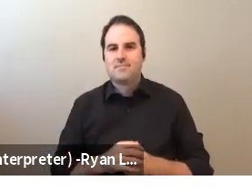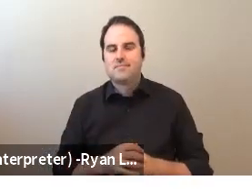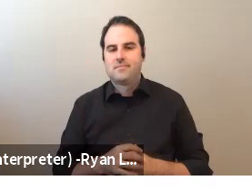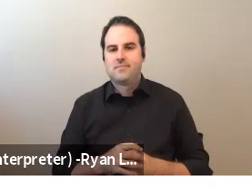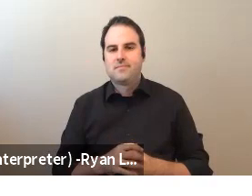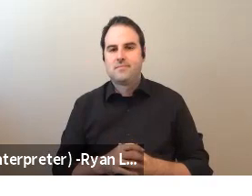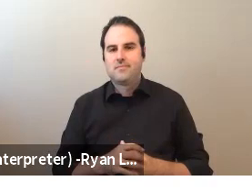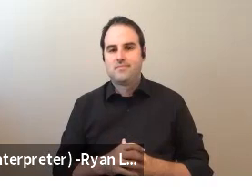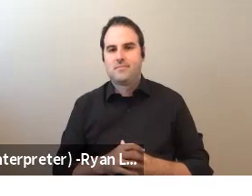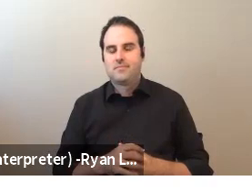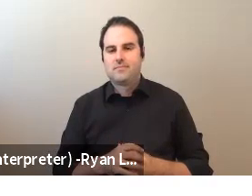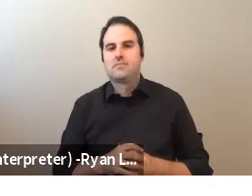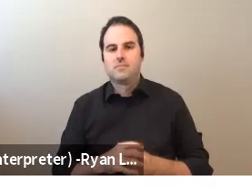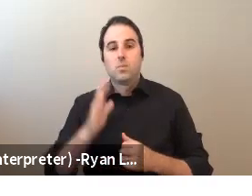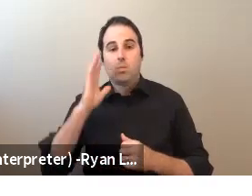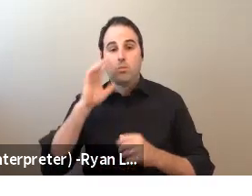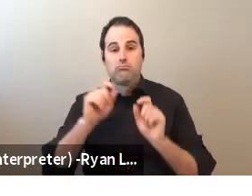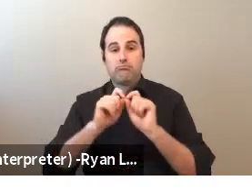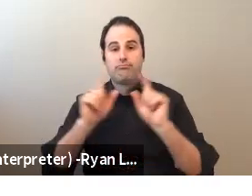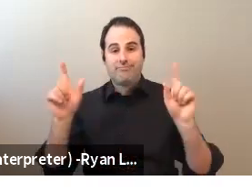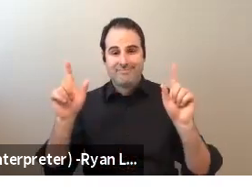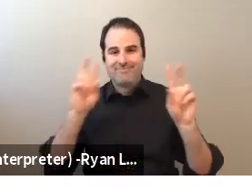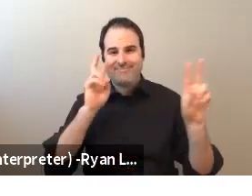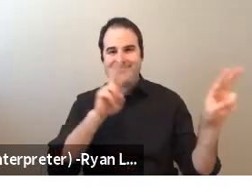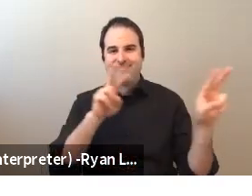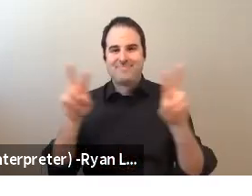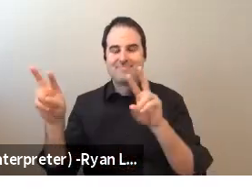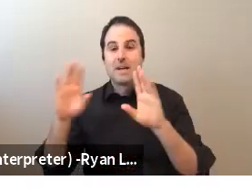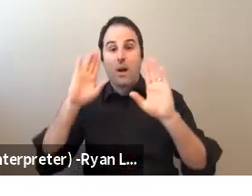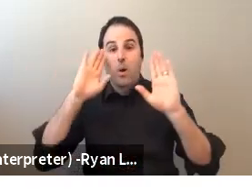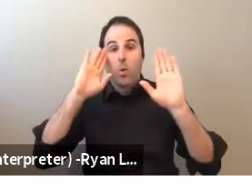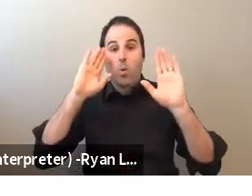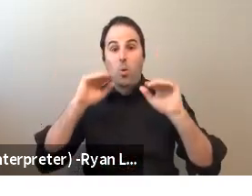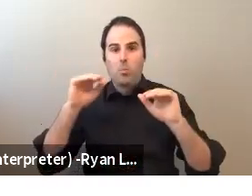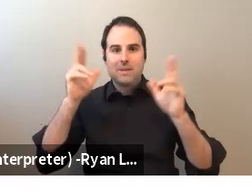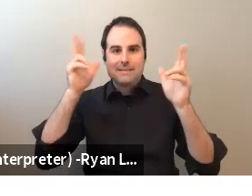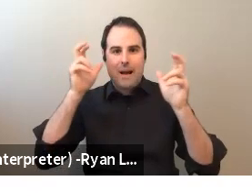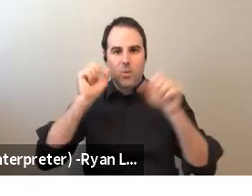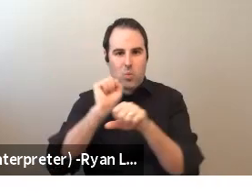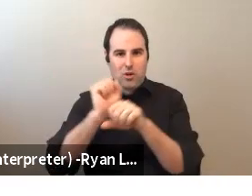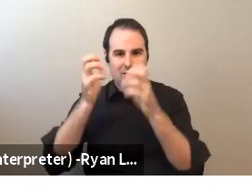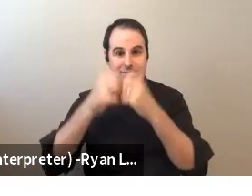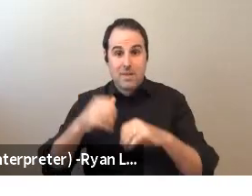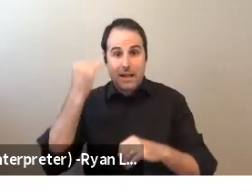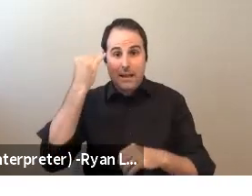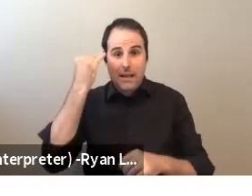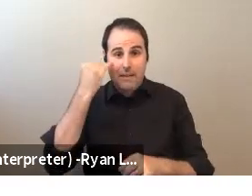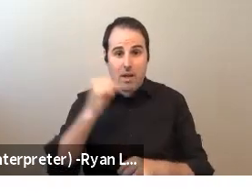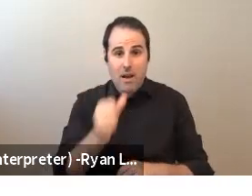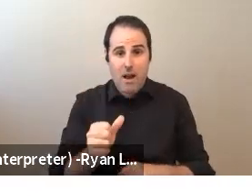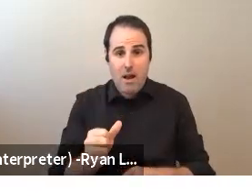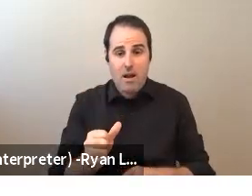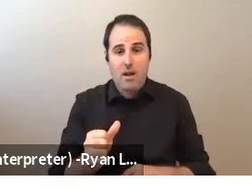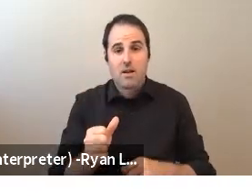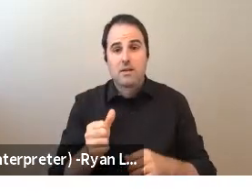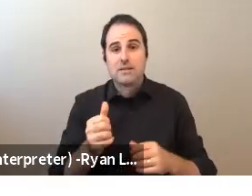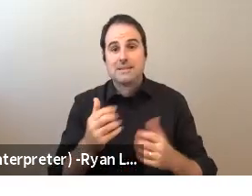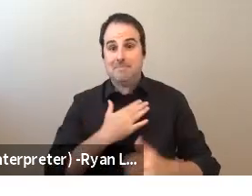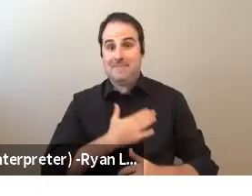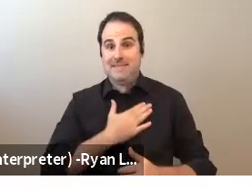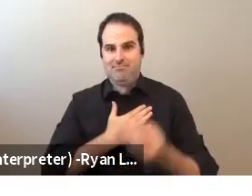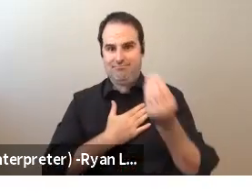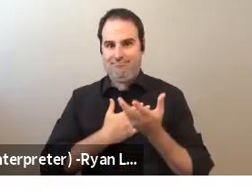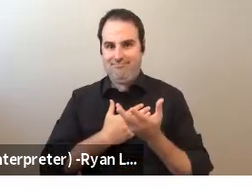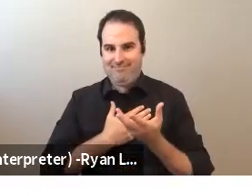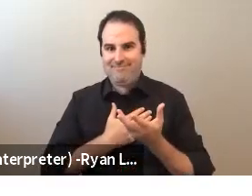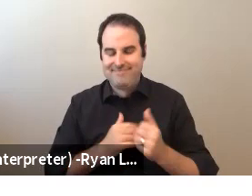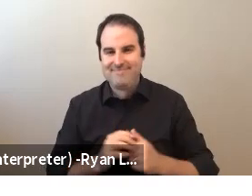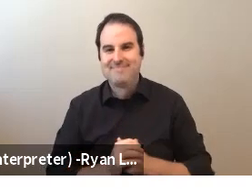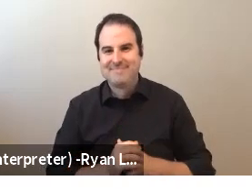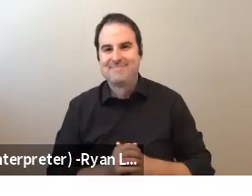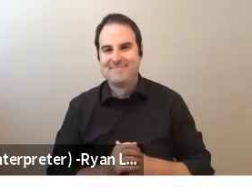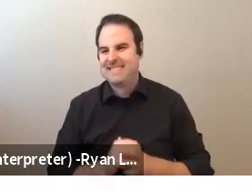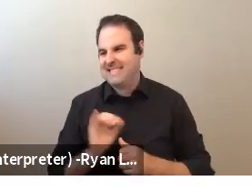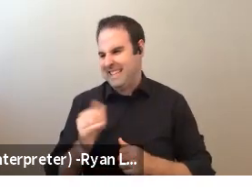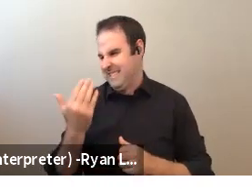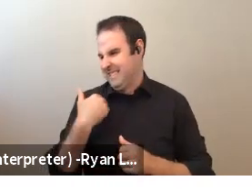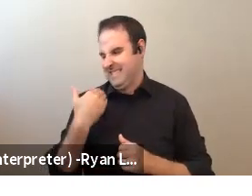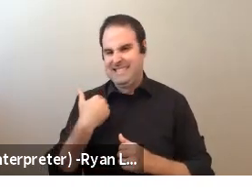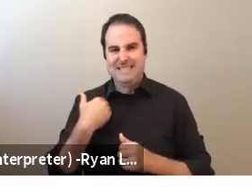Sally Potter: And so I'm just going to play this video, I hope that the sound works. If it doesn't, you know, immediately, let me know. That was one of the bugs that I had earlier that I thought I sold so